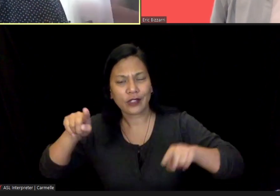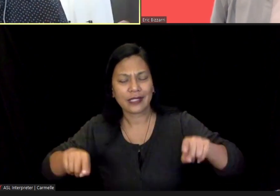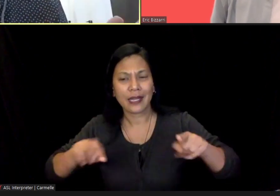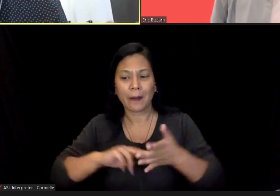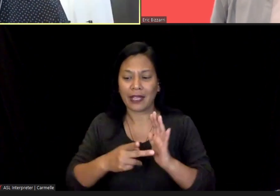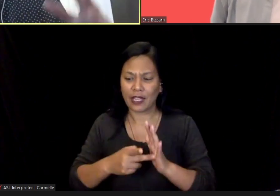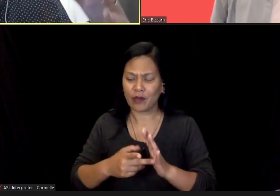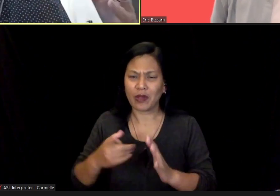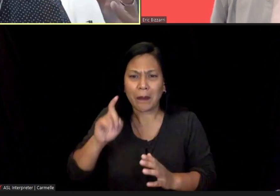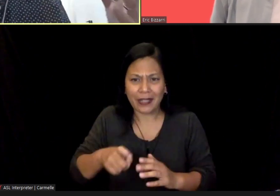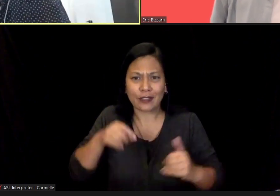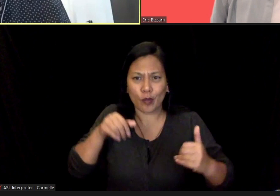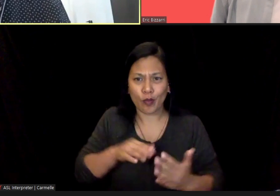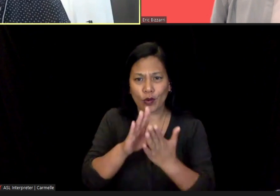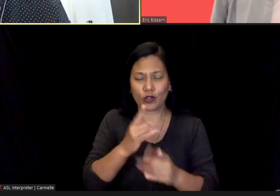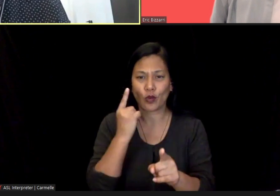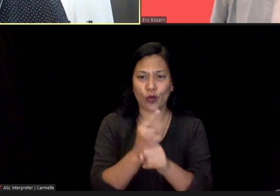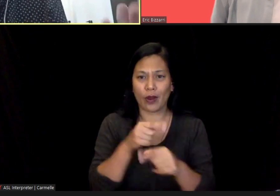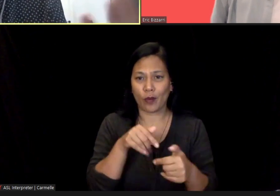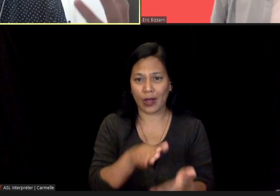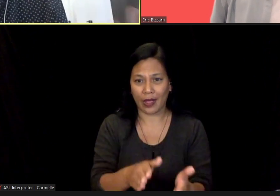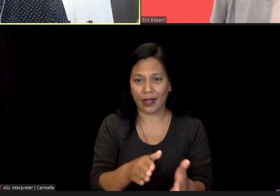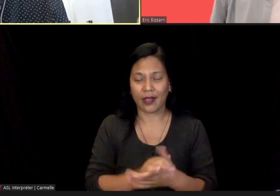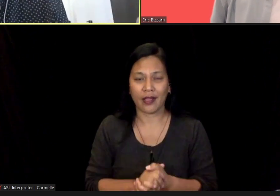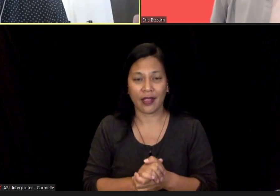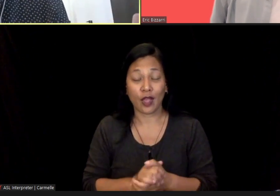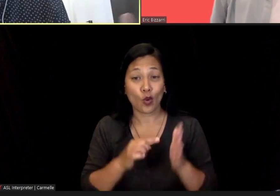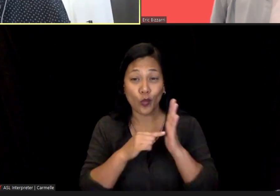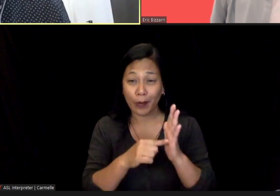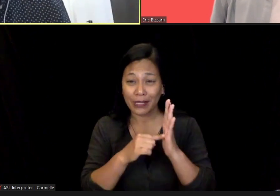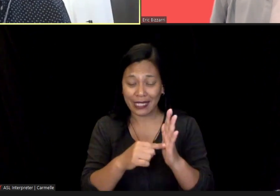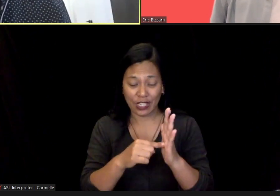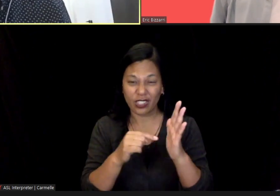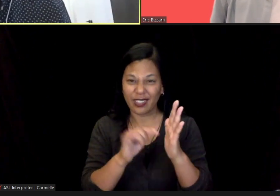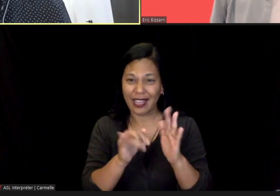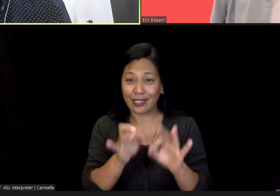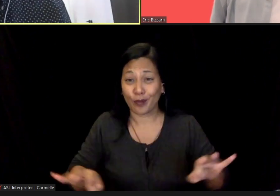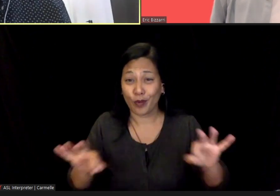the right thing and making sure that representation matters. And that's what leaders do. There's an industrial argument there too.